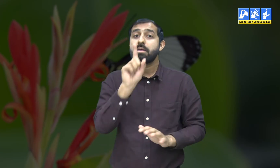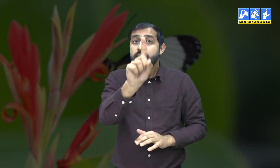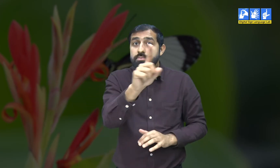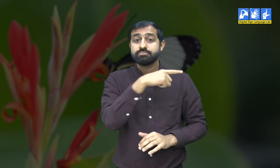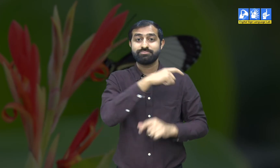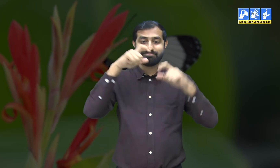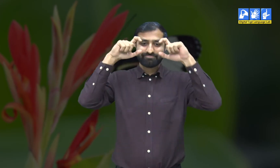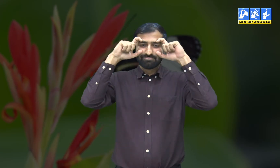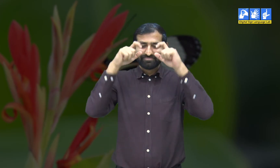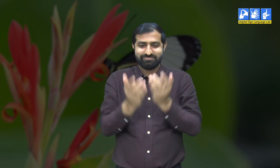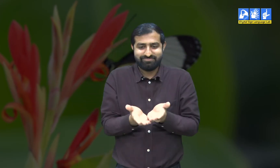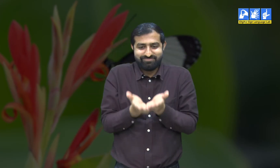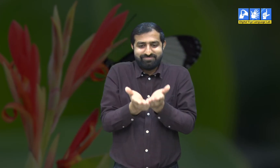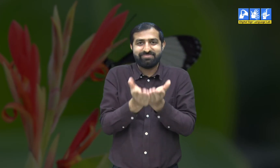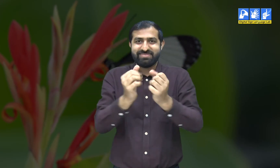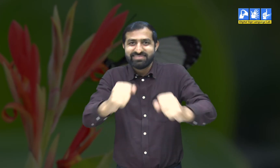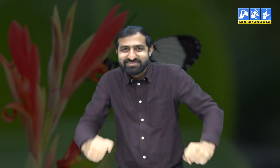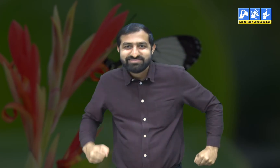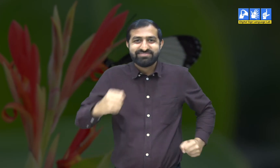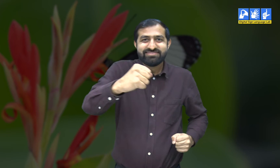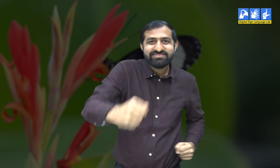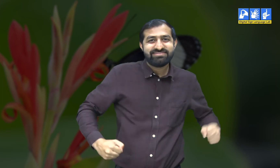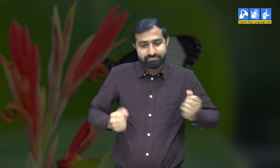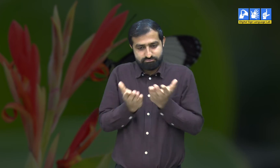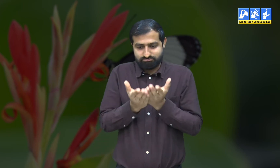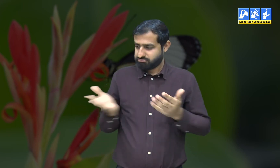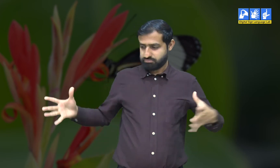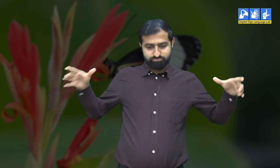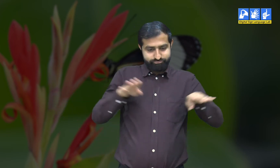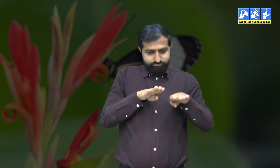Richard Ebright was competitive but not in a bad sense.